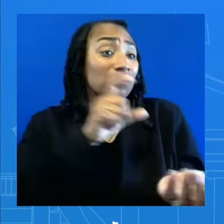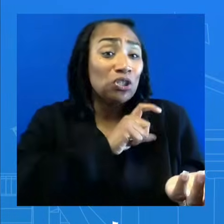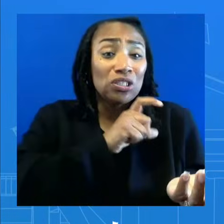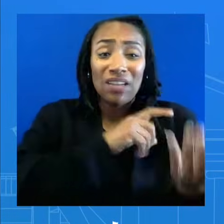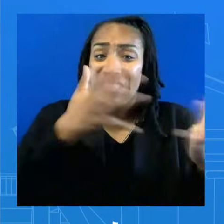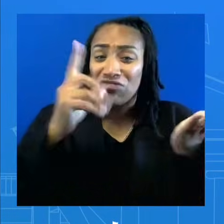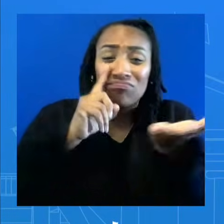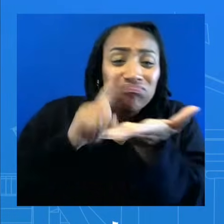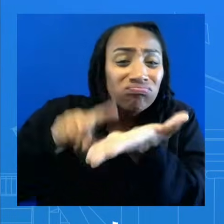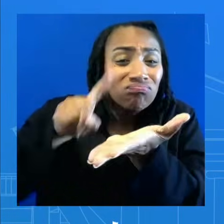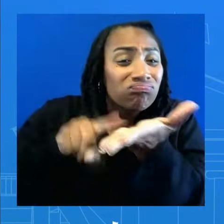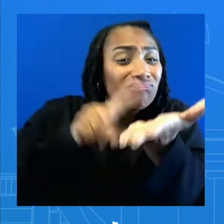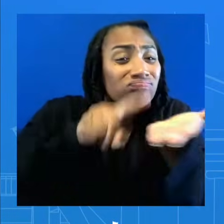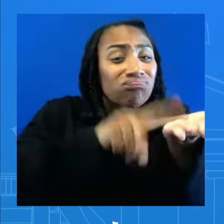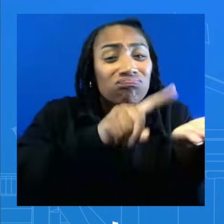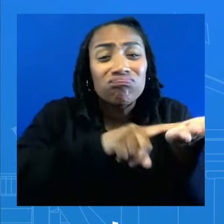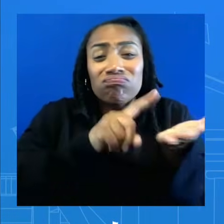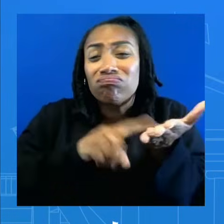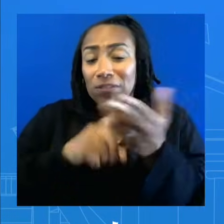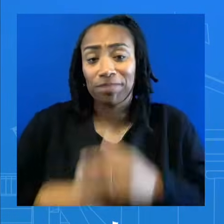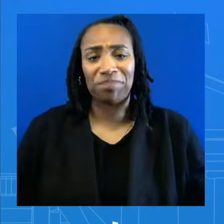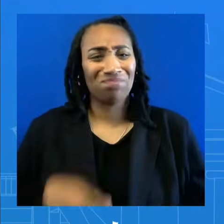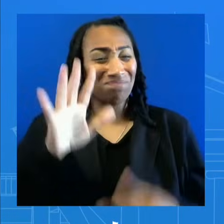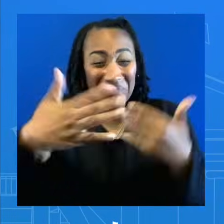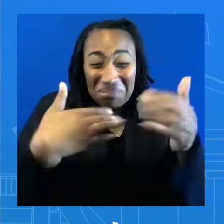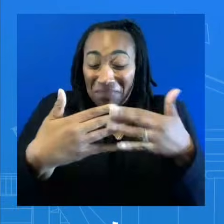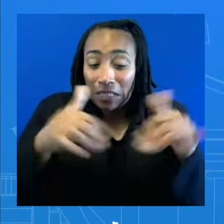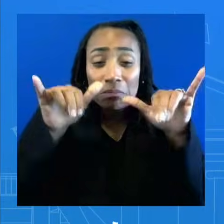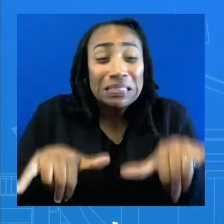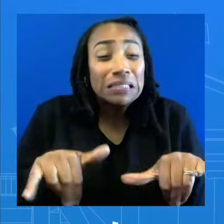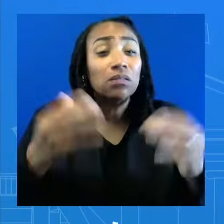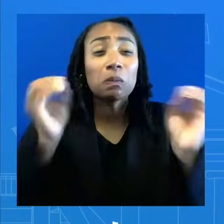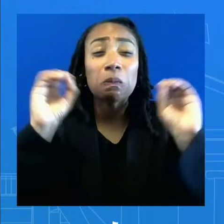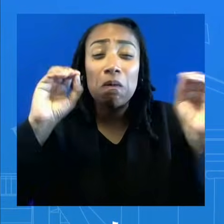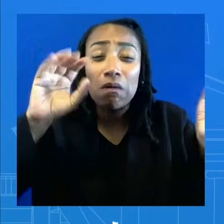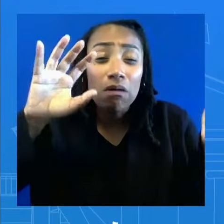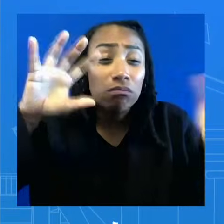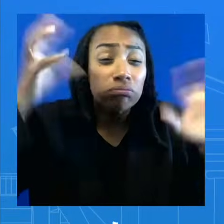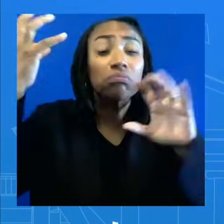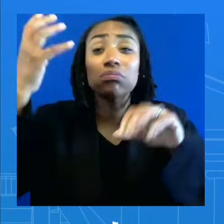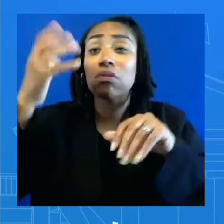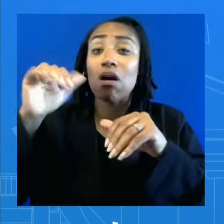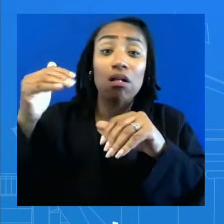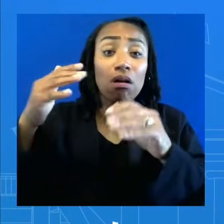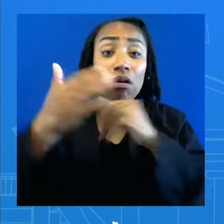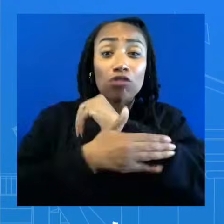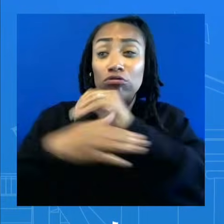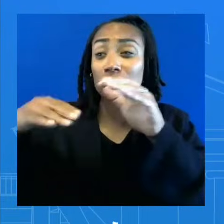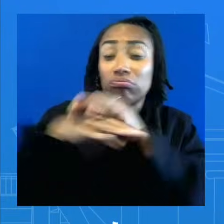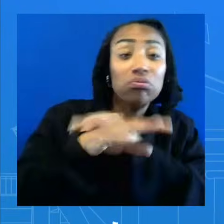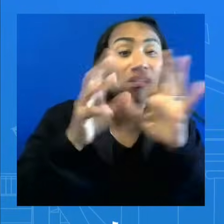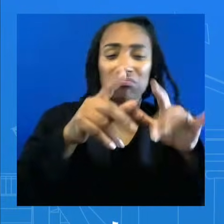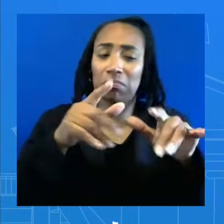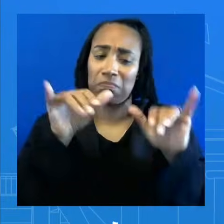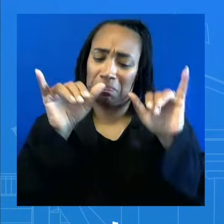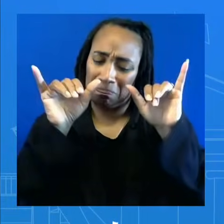or intent at this particular stage. While there is no known malicious activity occurring, the reported sightings there do, however,